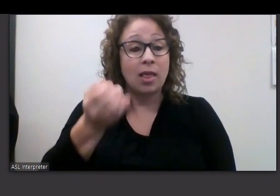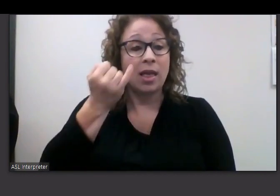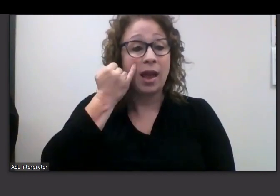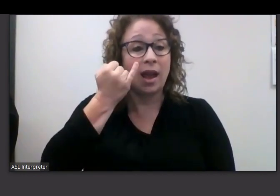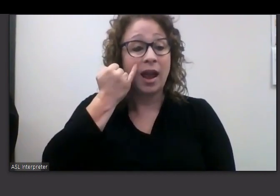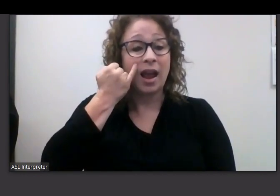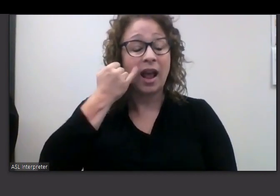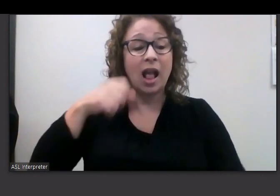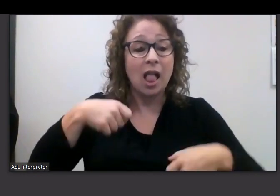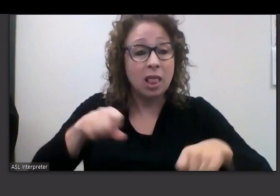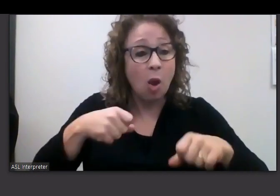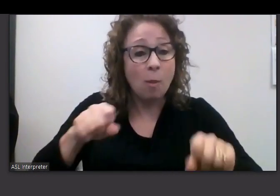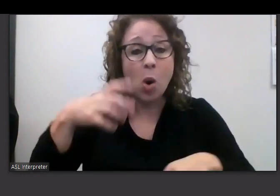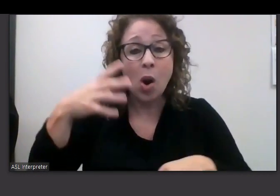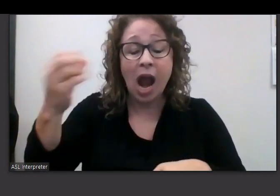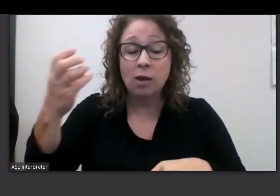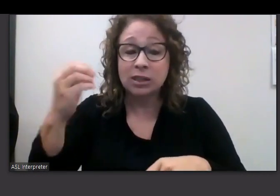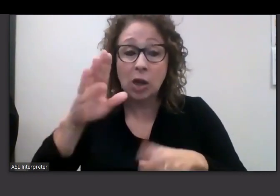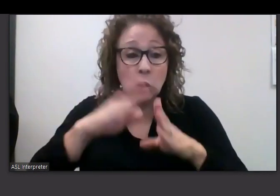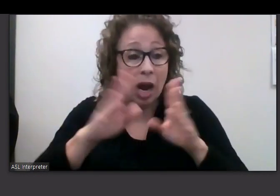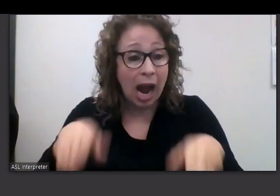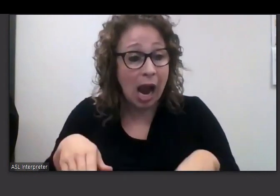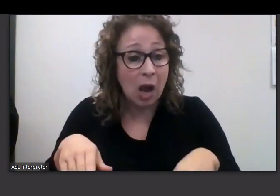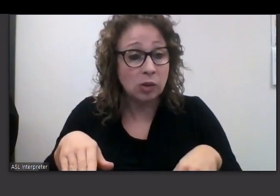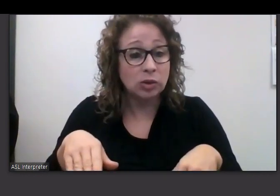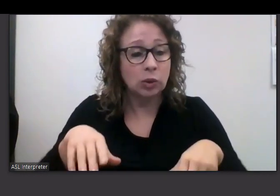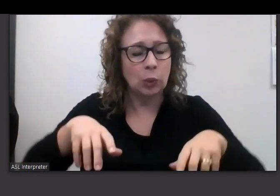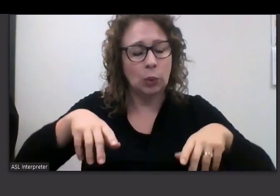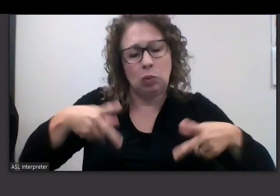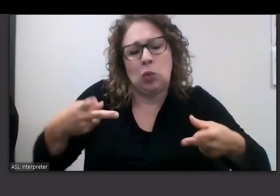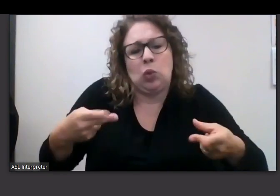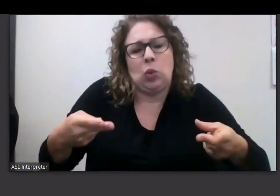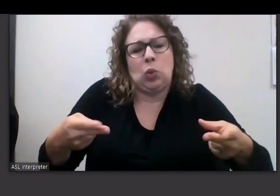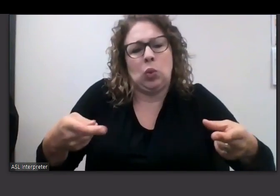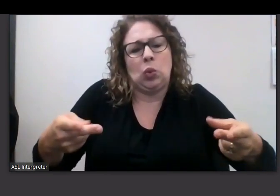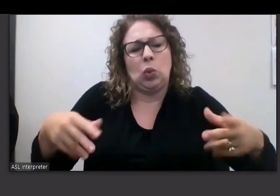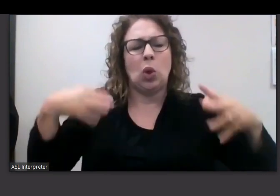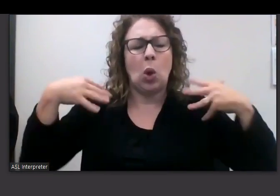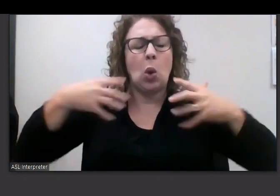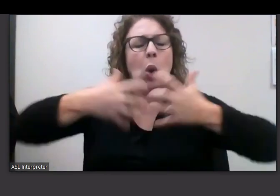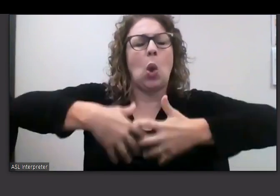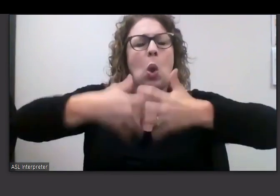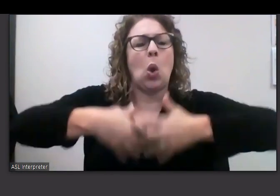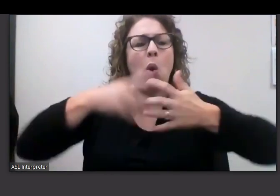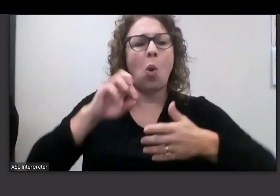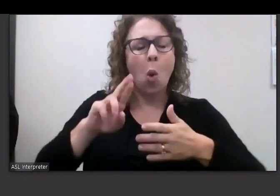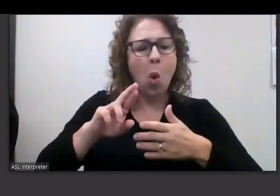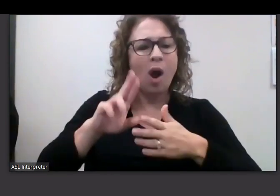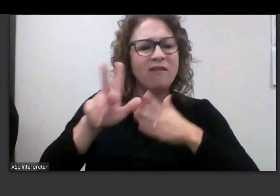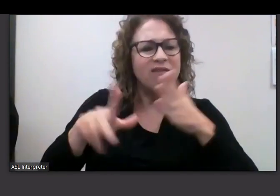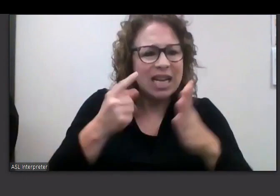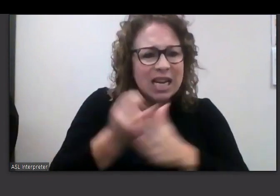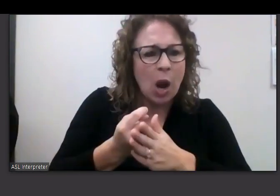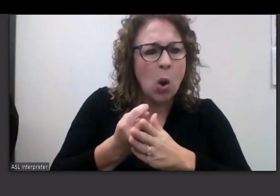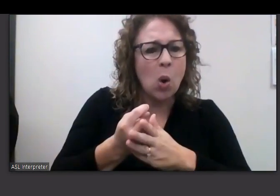outside of your house or a lawnmower that's in the video causing background noise.